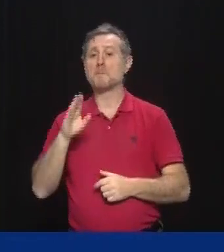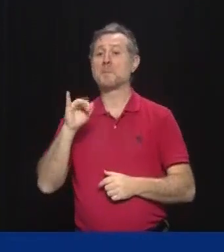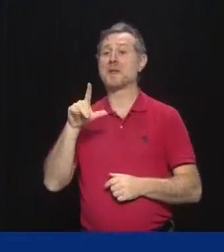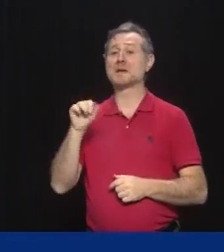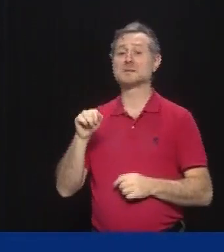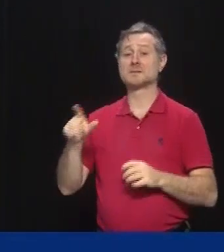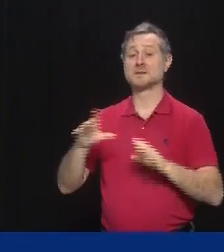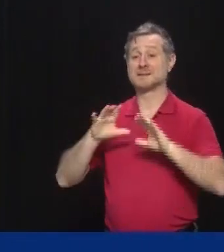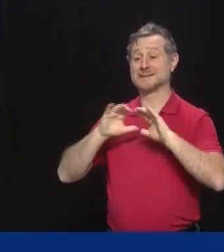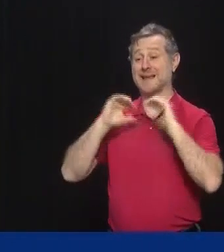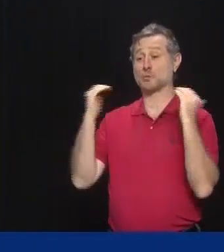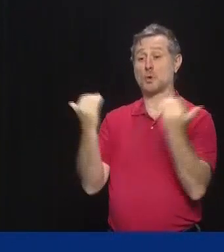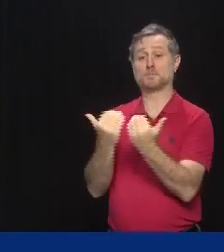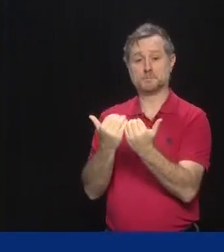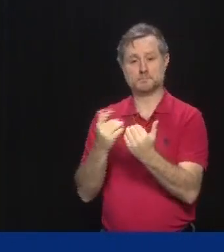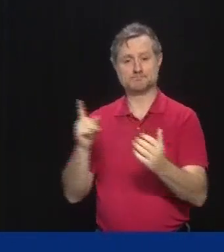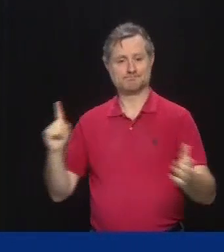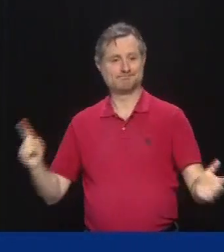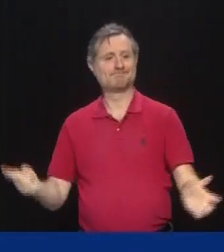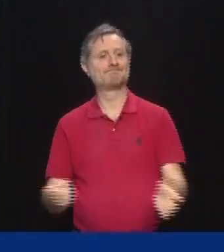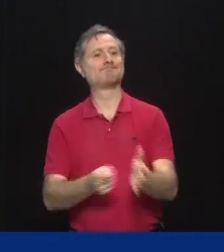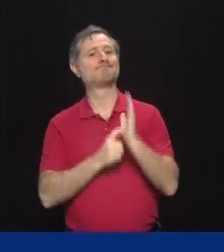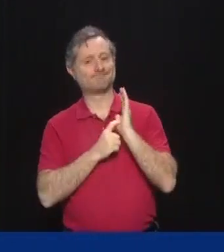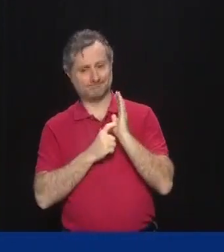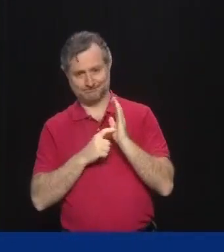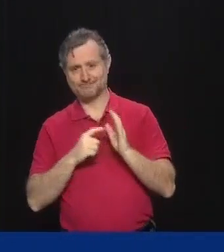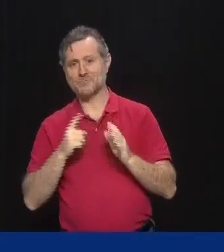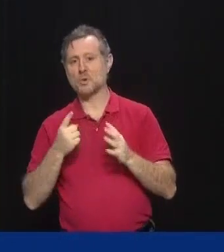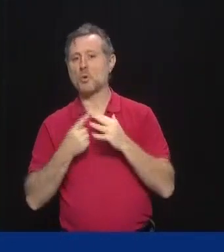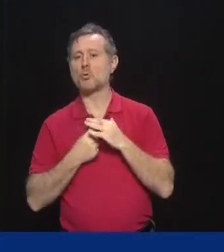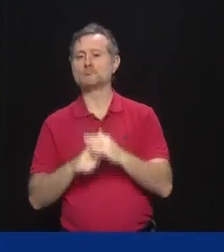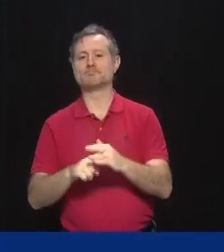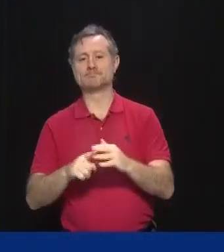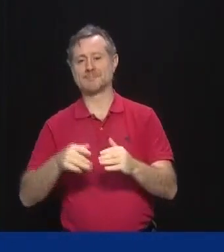BACKING OFF THAT QUESTION AND